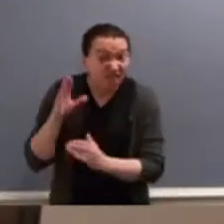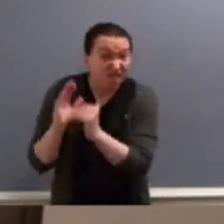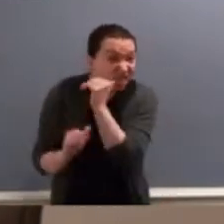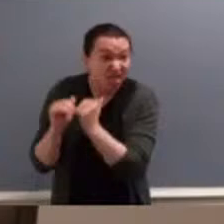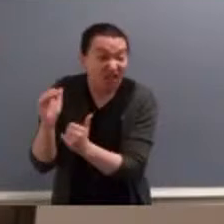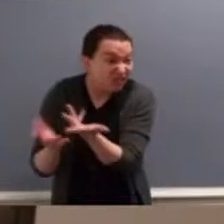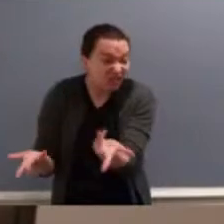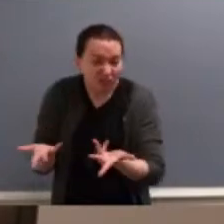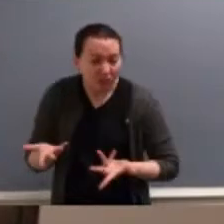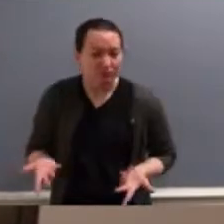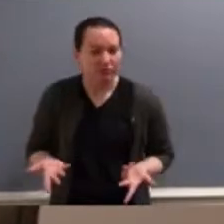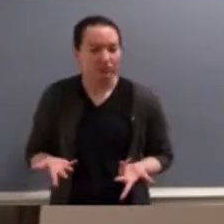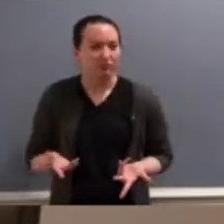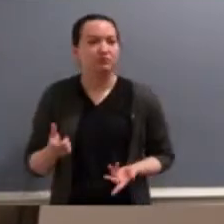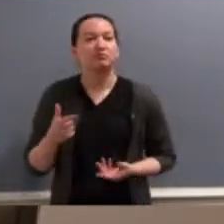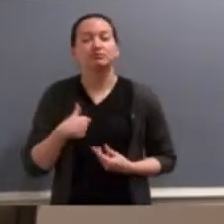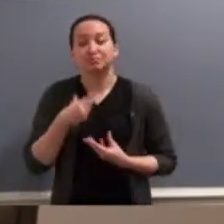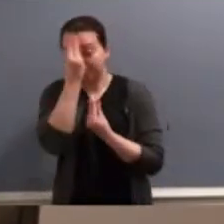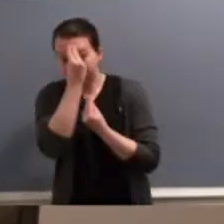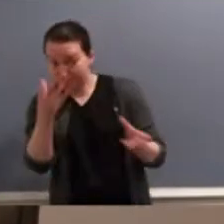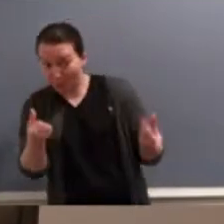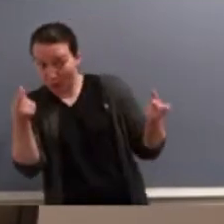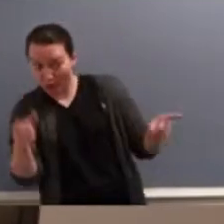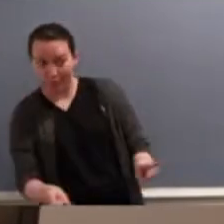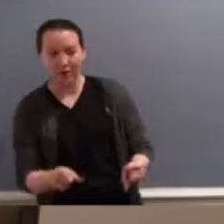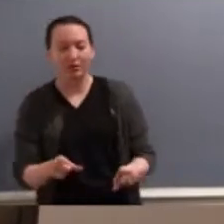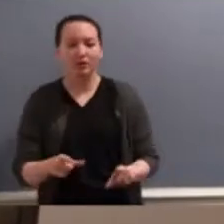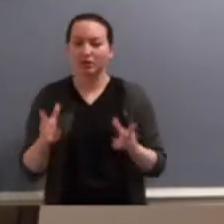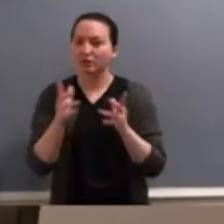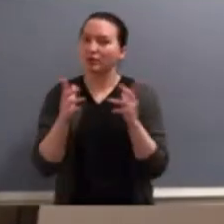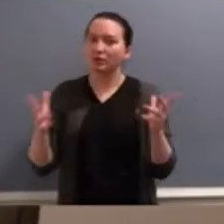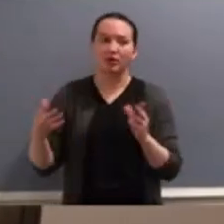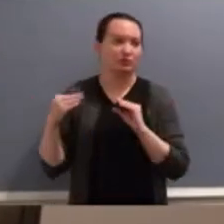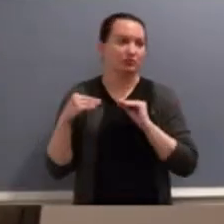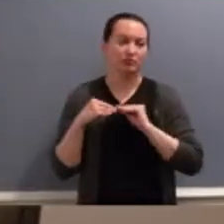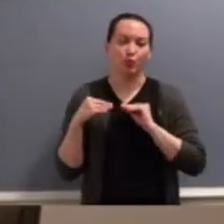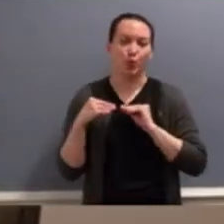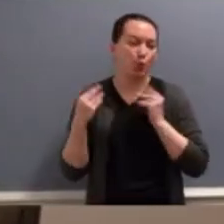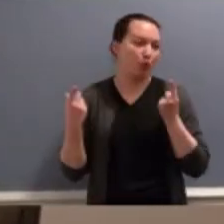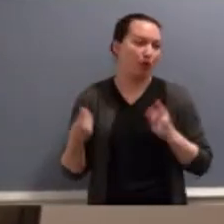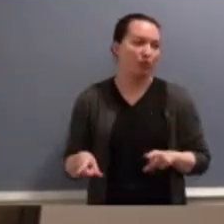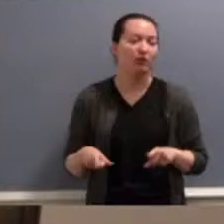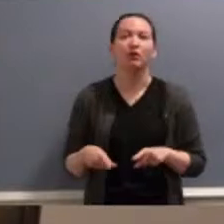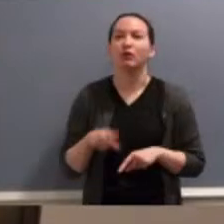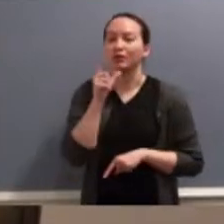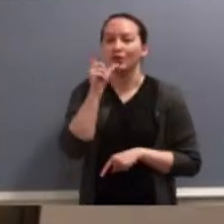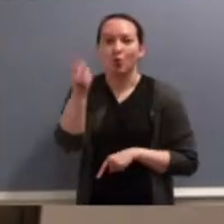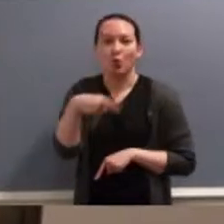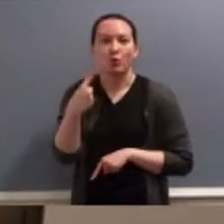and so I'll let everyone know about that but there's so much more than just the infrastructure